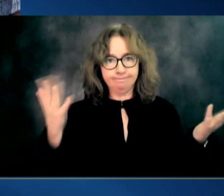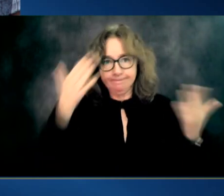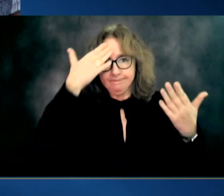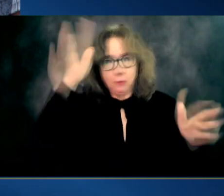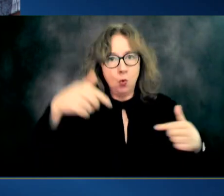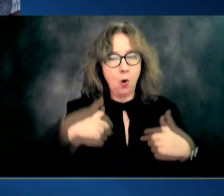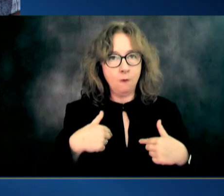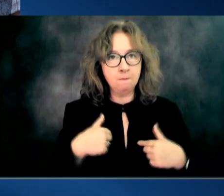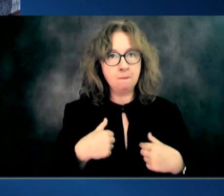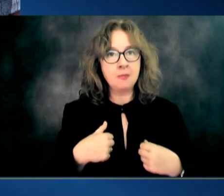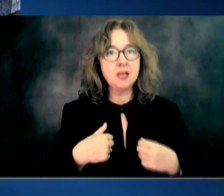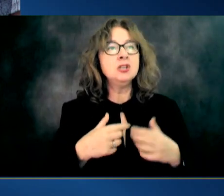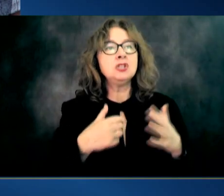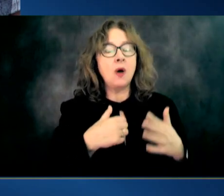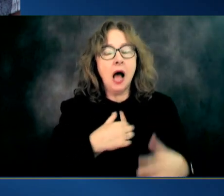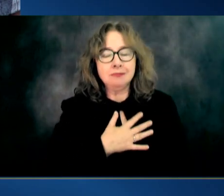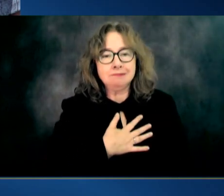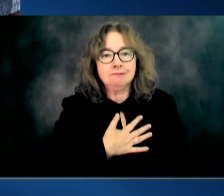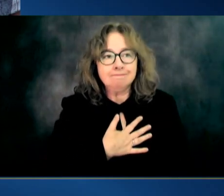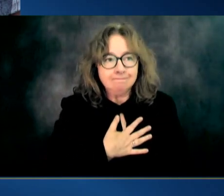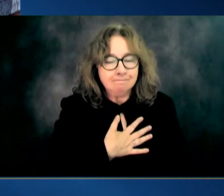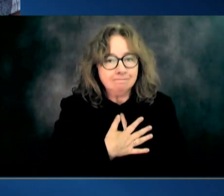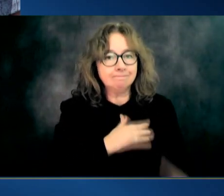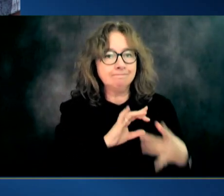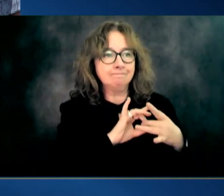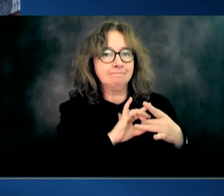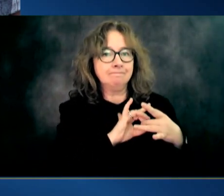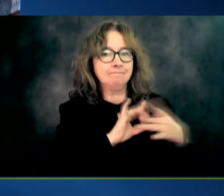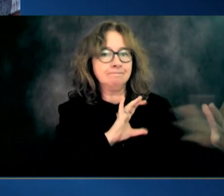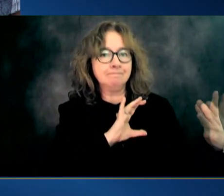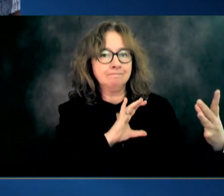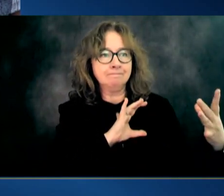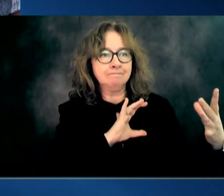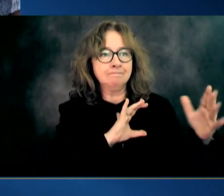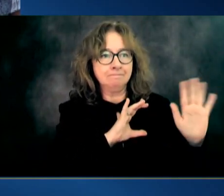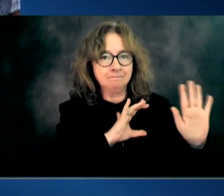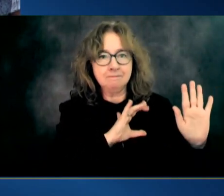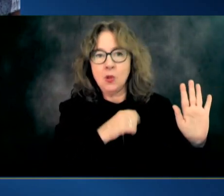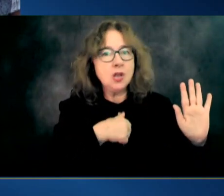I made the hard decision to end that relationship so as to not take the gamble.